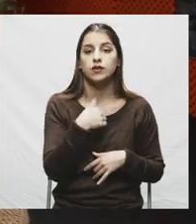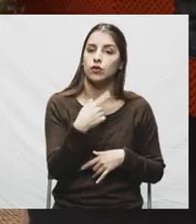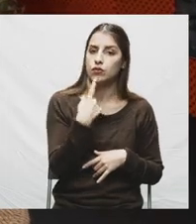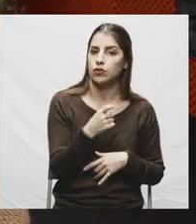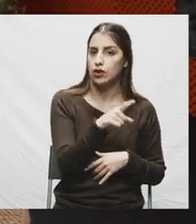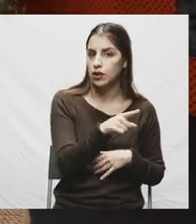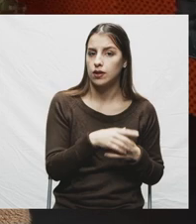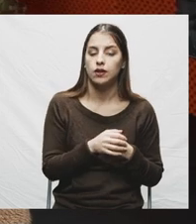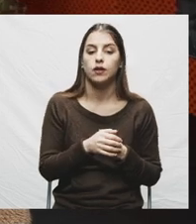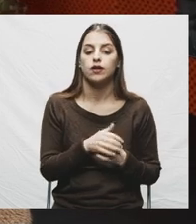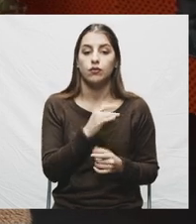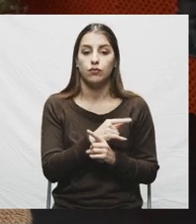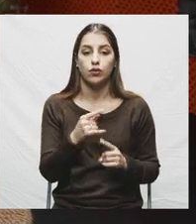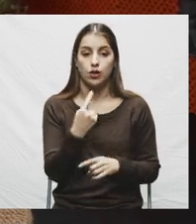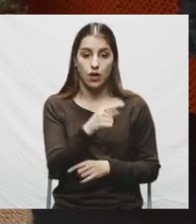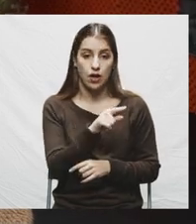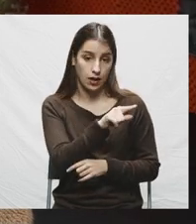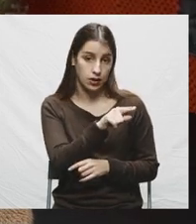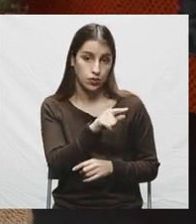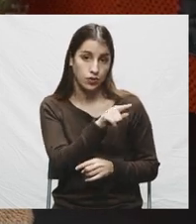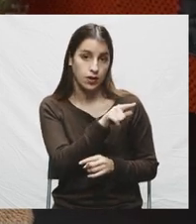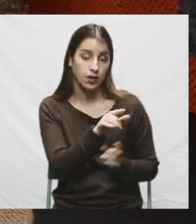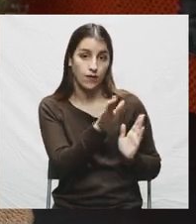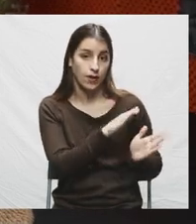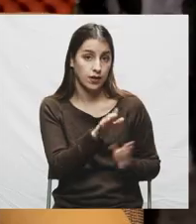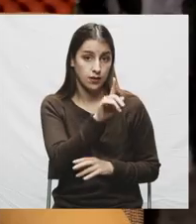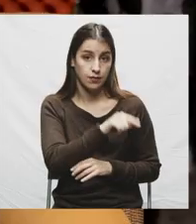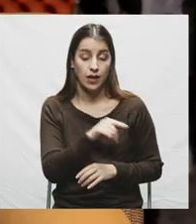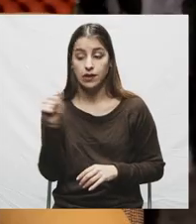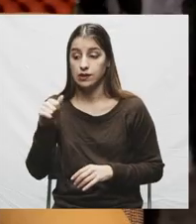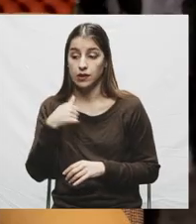Yes! I was going to ask you, because there’s that... Which is where I am able, — … phase too.